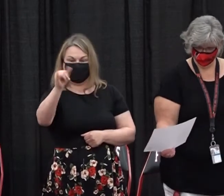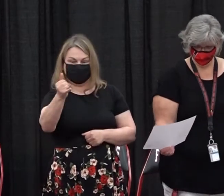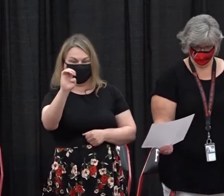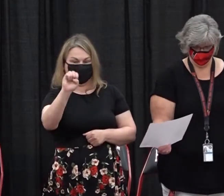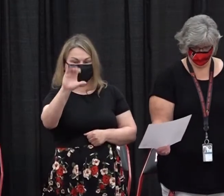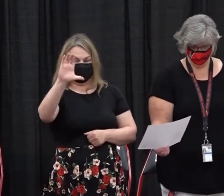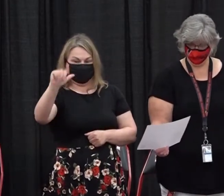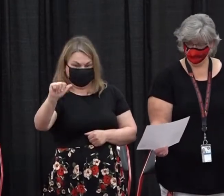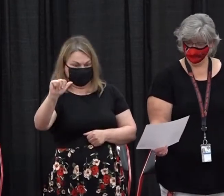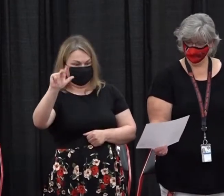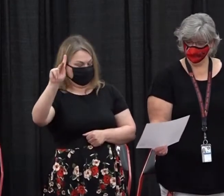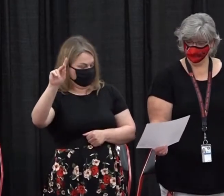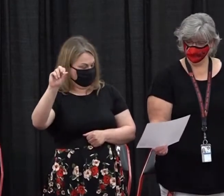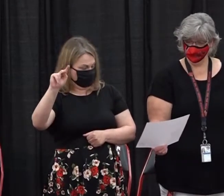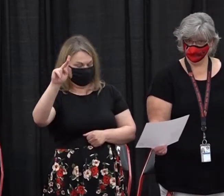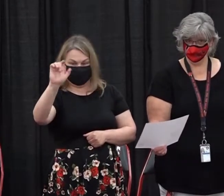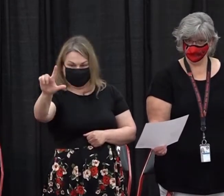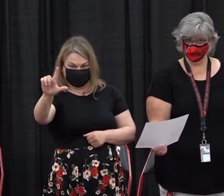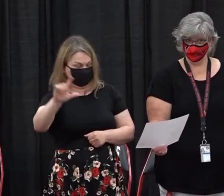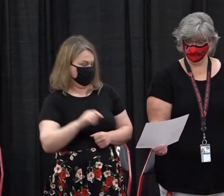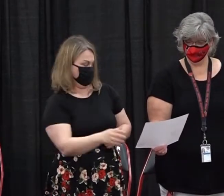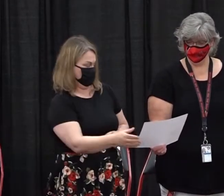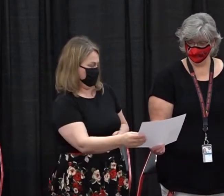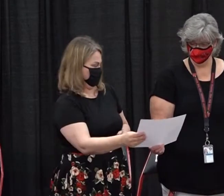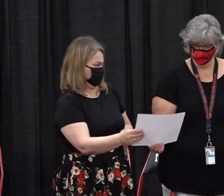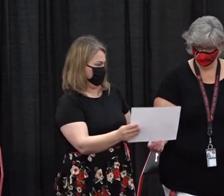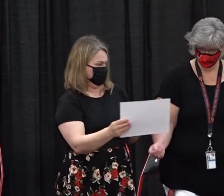Our next student is Jessica Konkol.